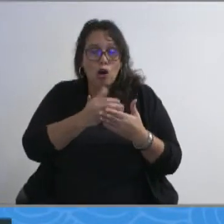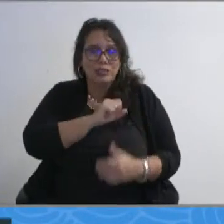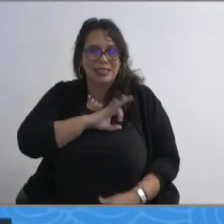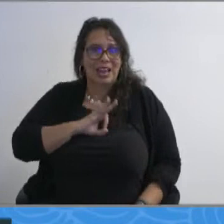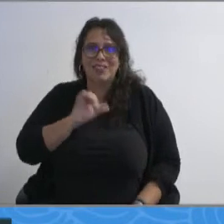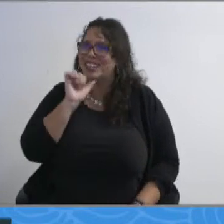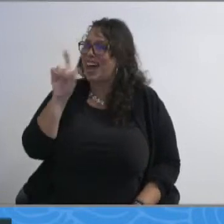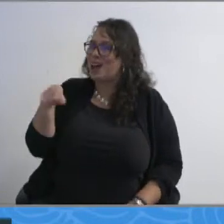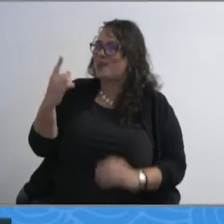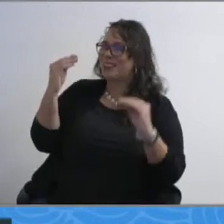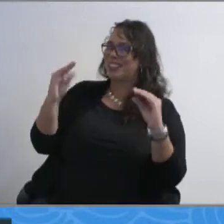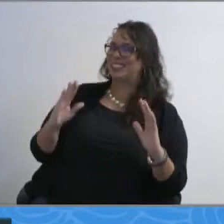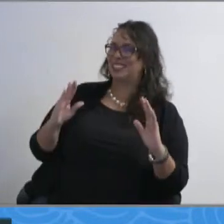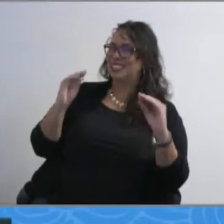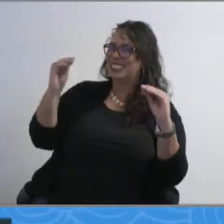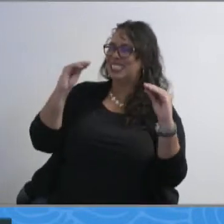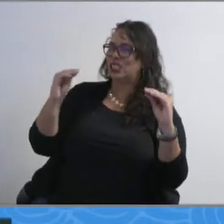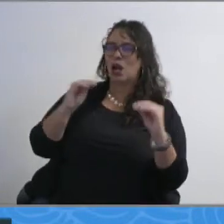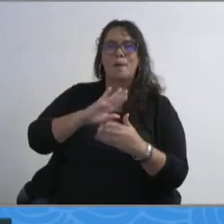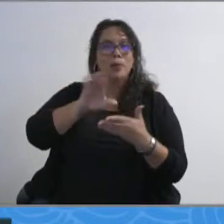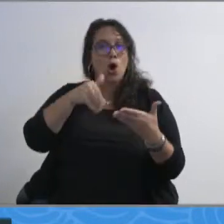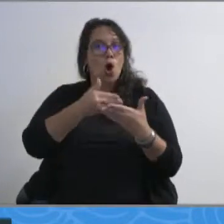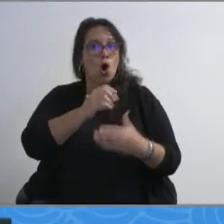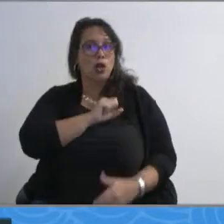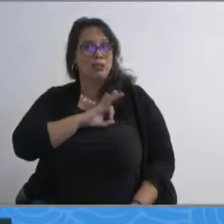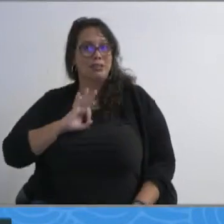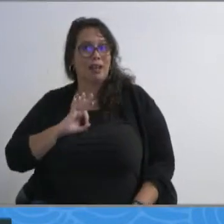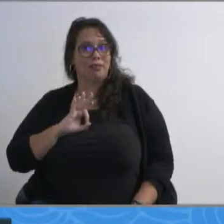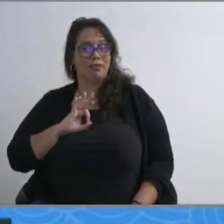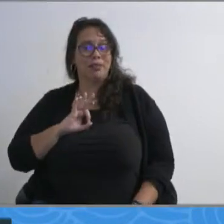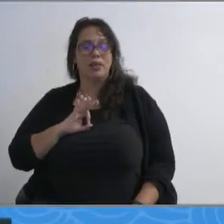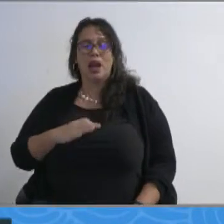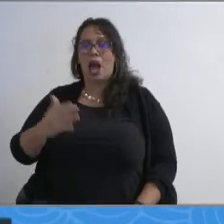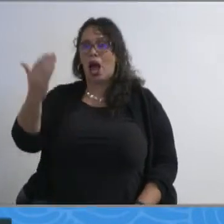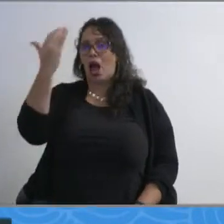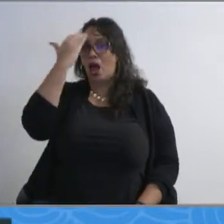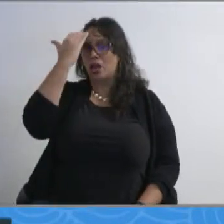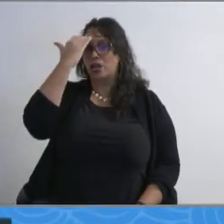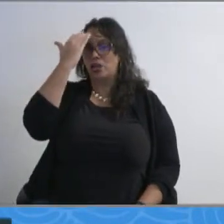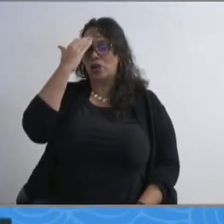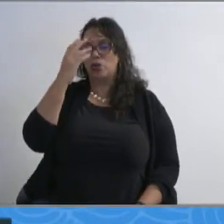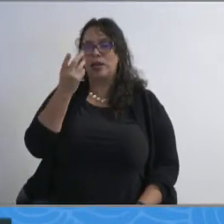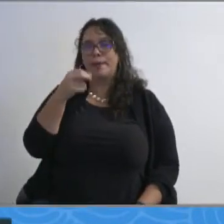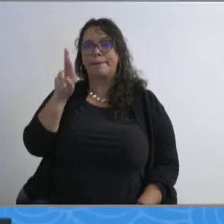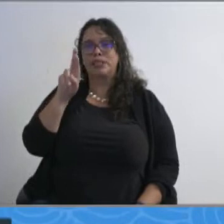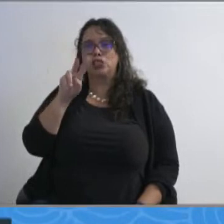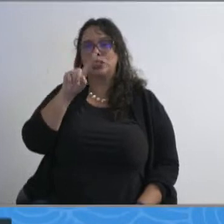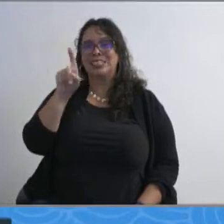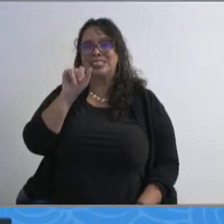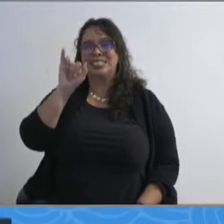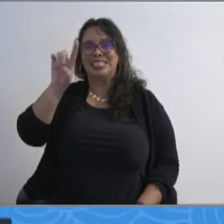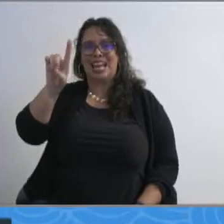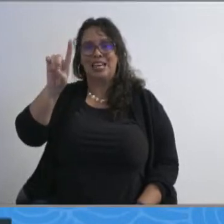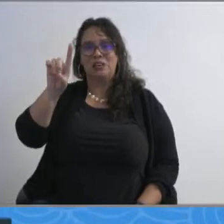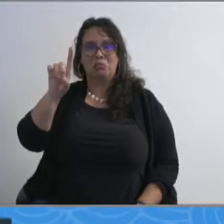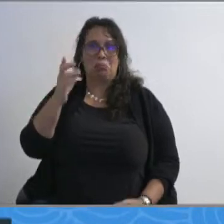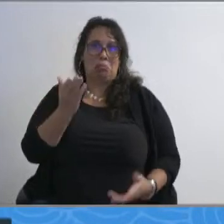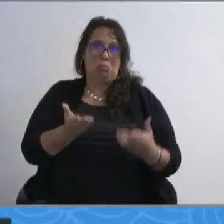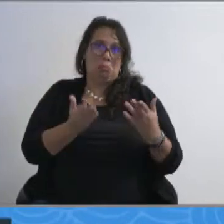Teaching force included, but all staff. And I know that Mr. Zaid, in fact, maybe Mr. Zaid can come, Carmen,